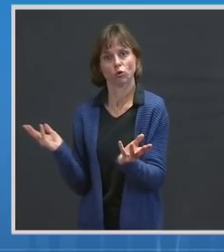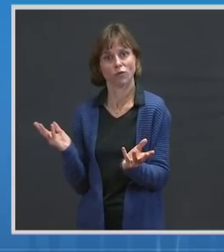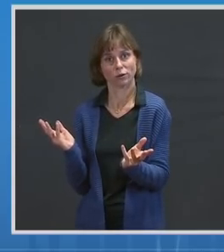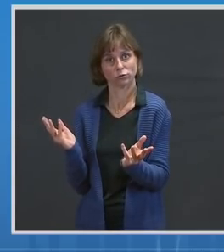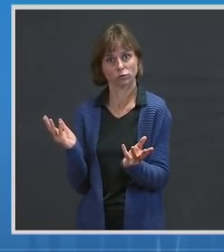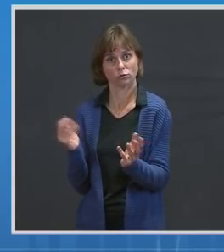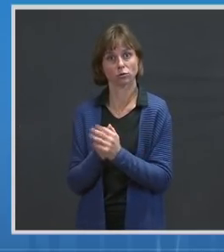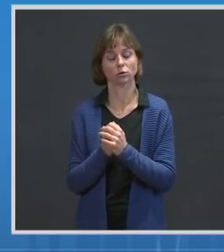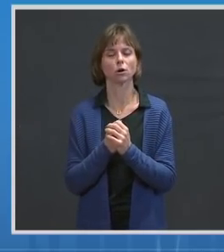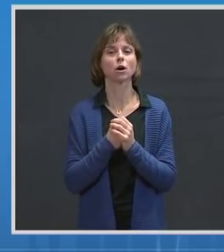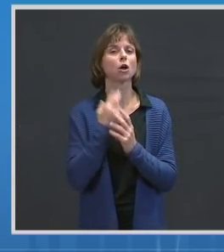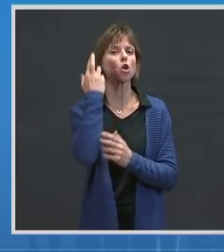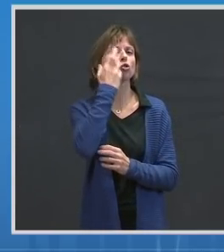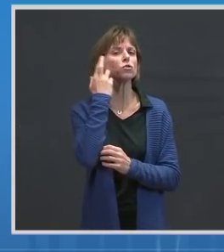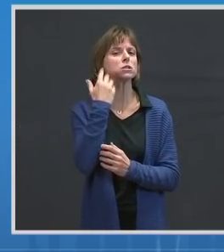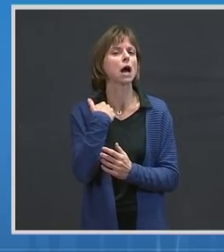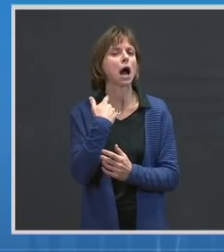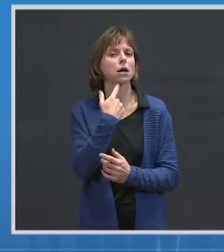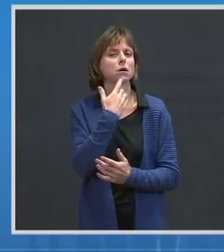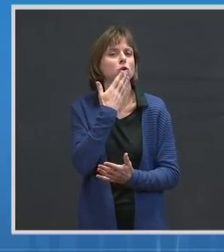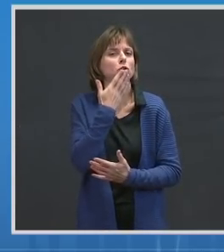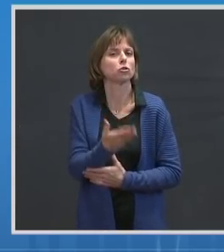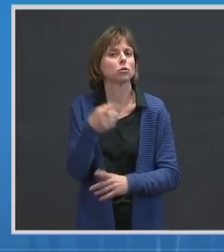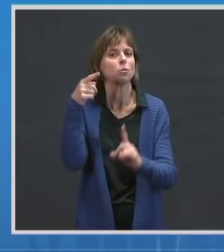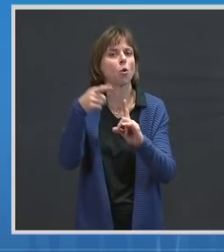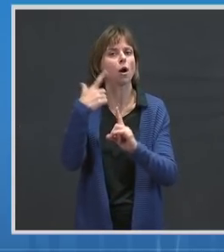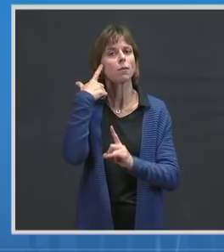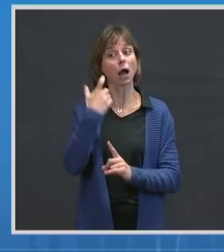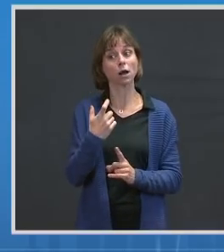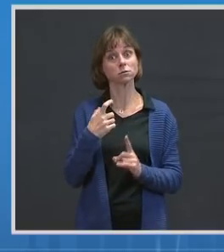is that it is another example of the scientific data